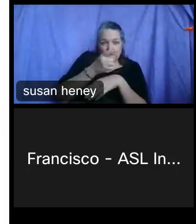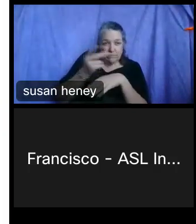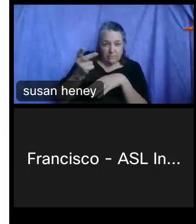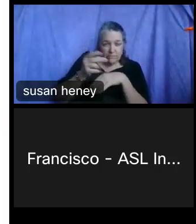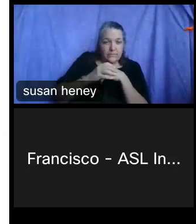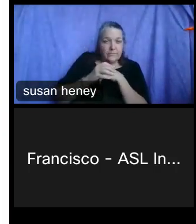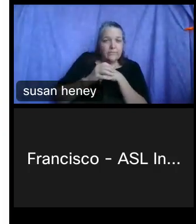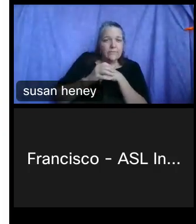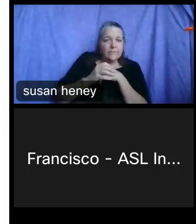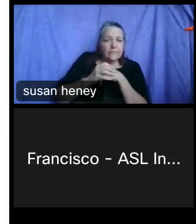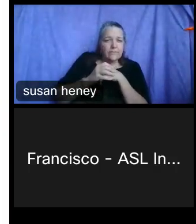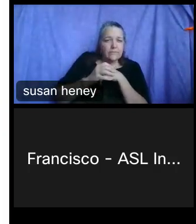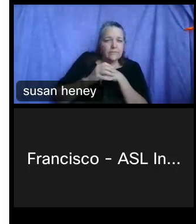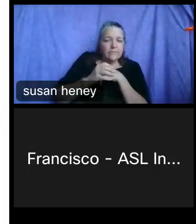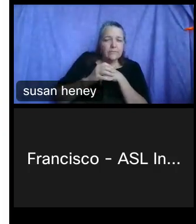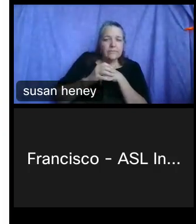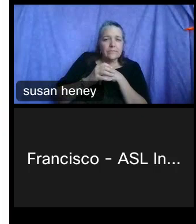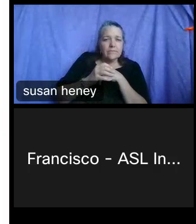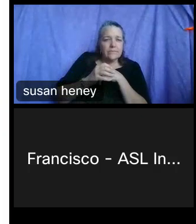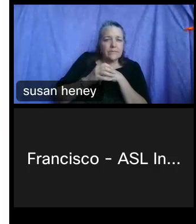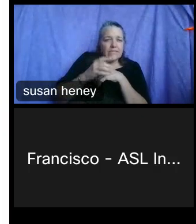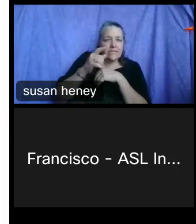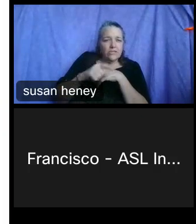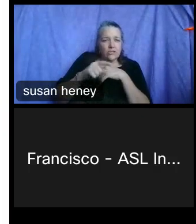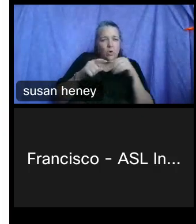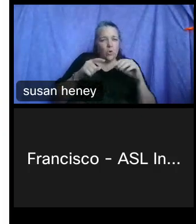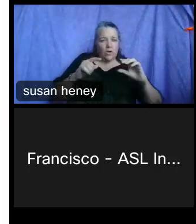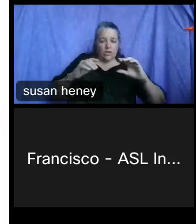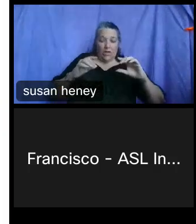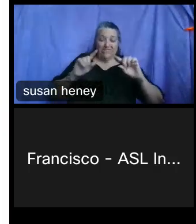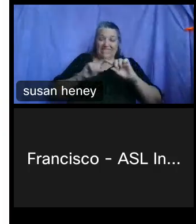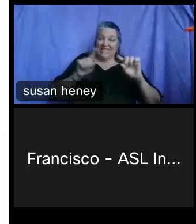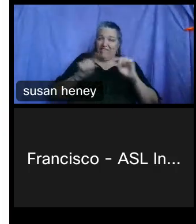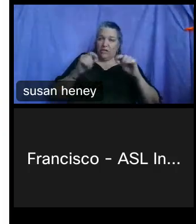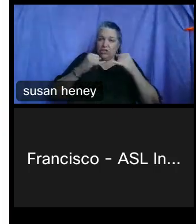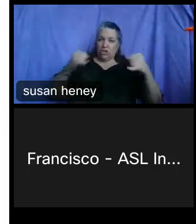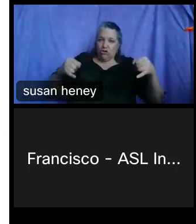lower geographic areas fit neatly within the larger areas directly connected with lines.